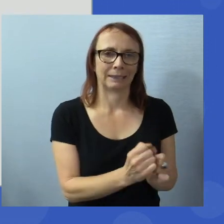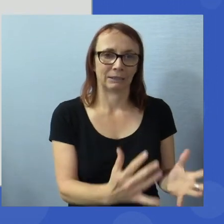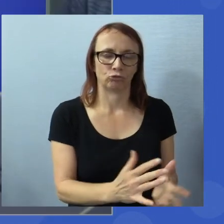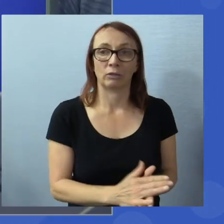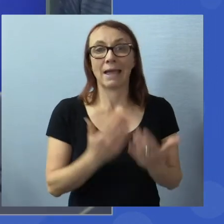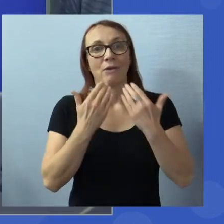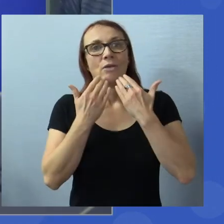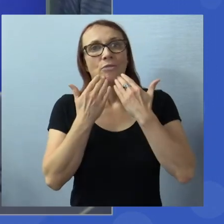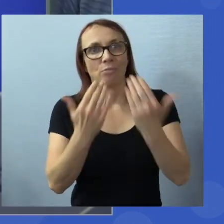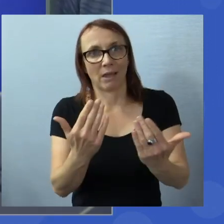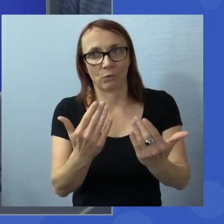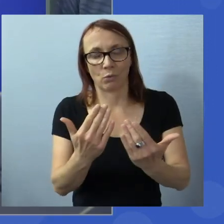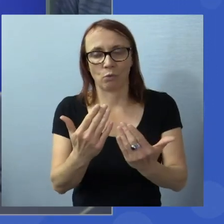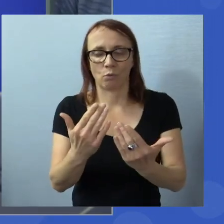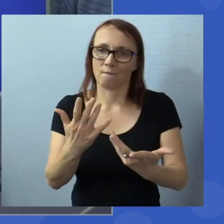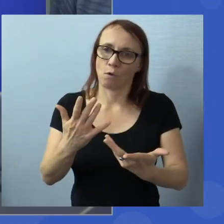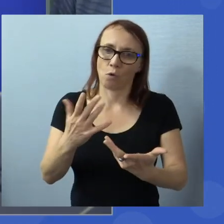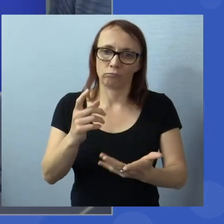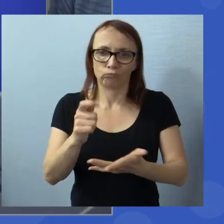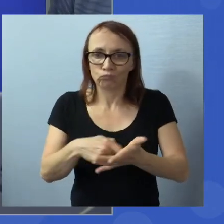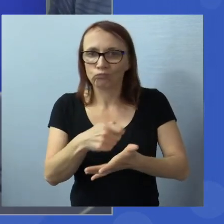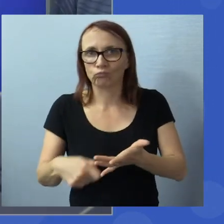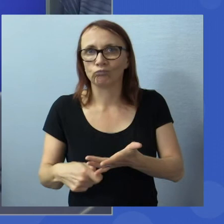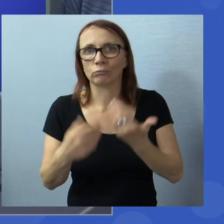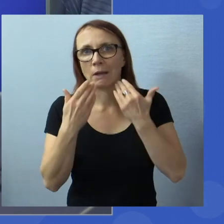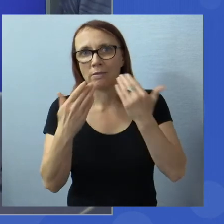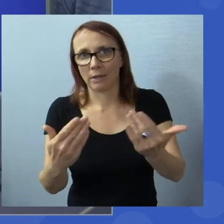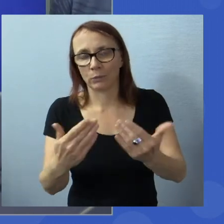so much for undertaking that exercise thank you very much for Chris for